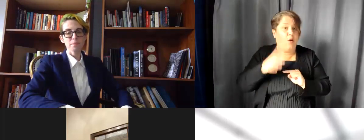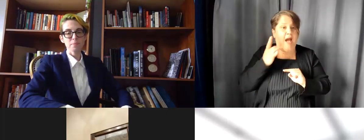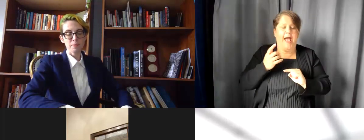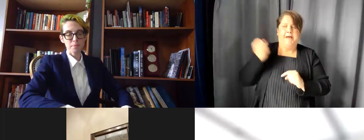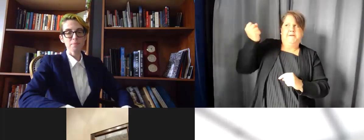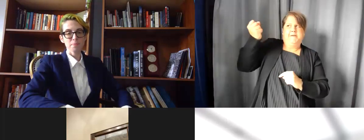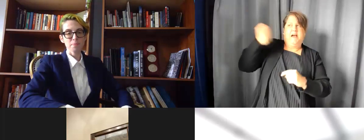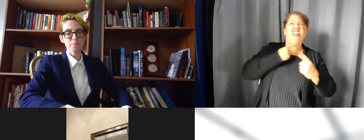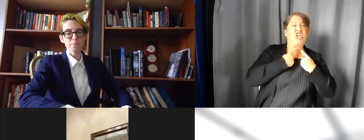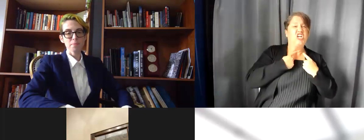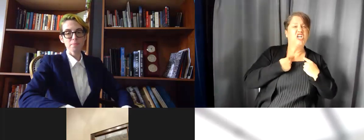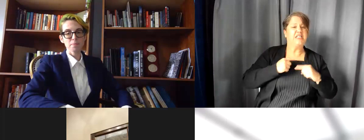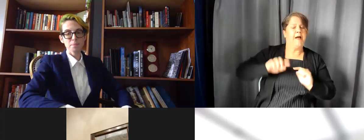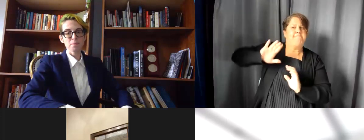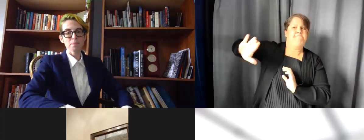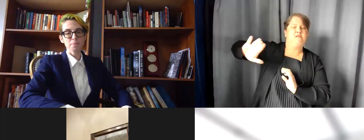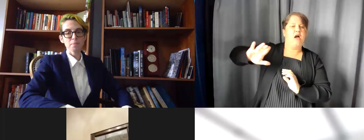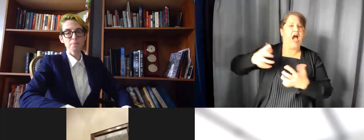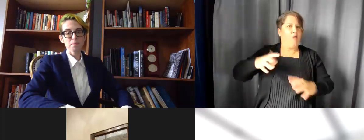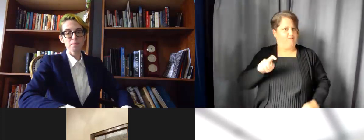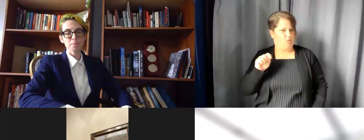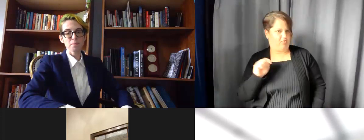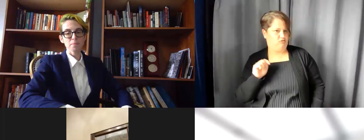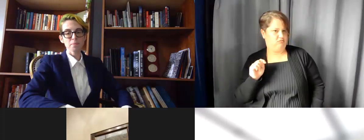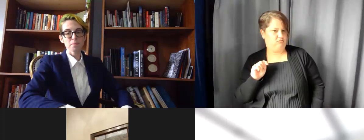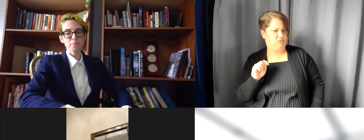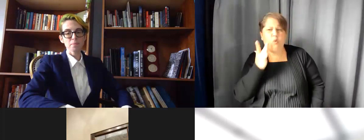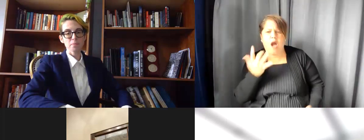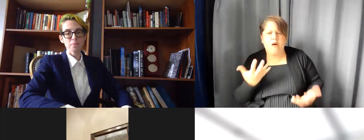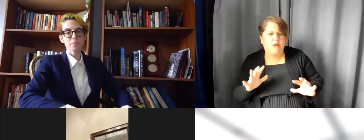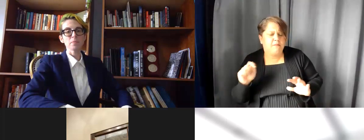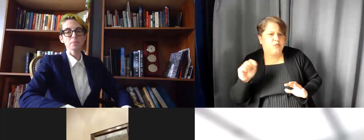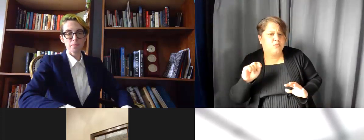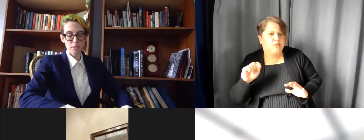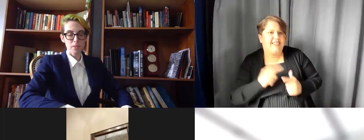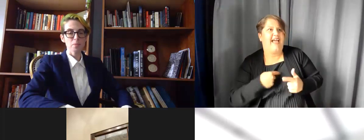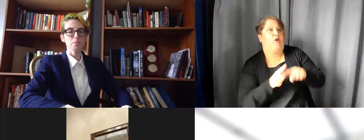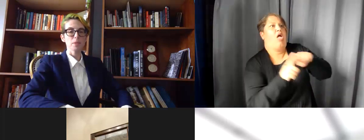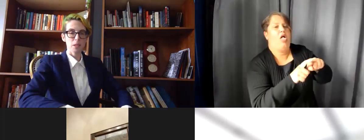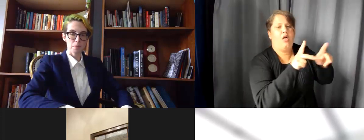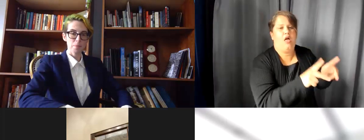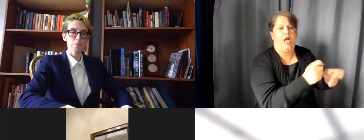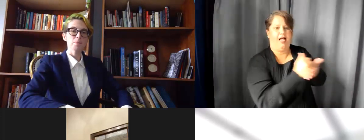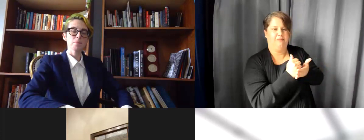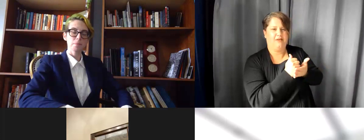Jordan Radford: that that was to humanize that changed her. If that's how that affects your life. That's that effective